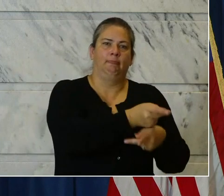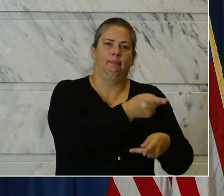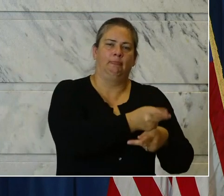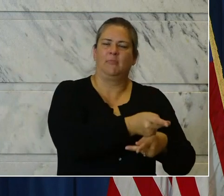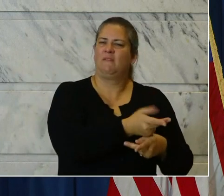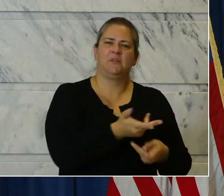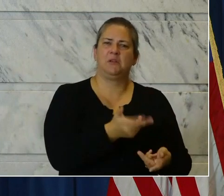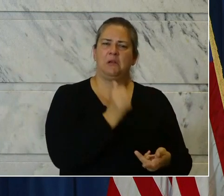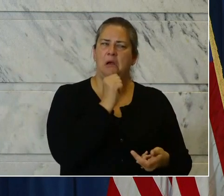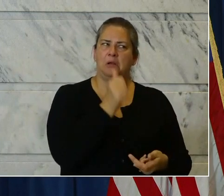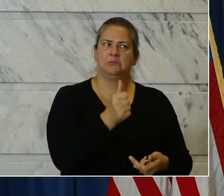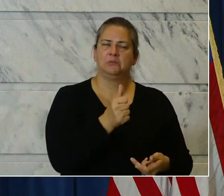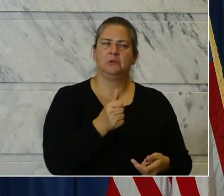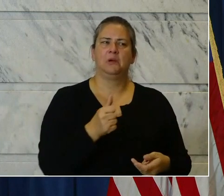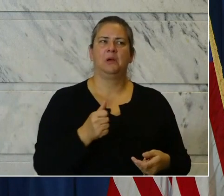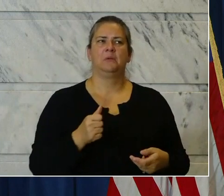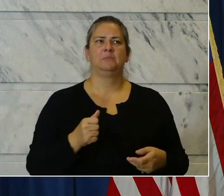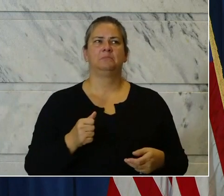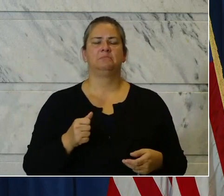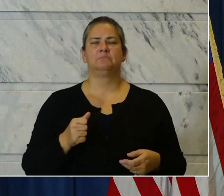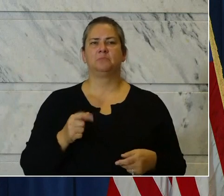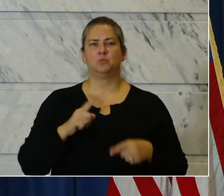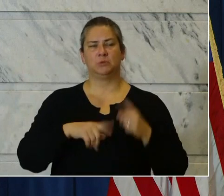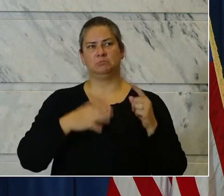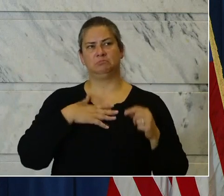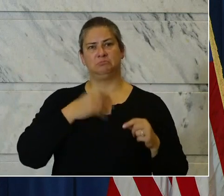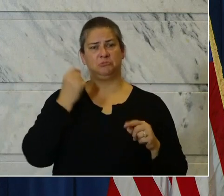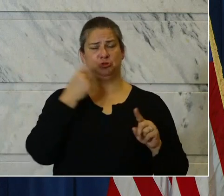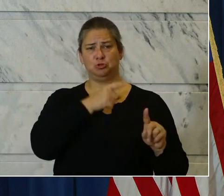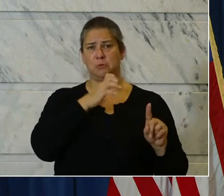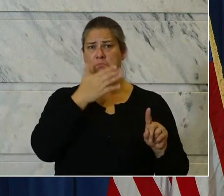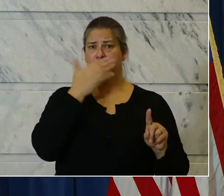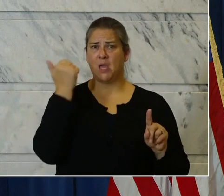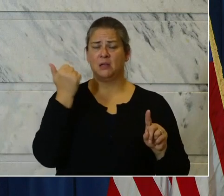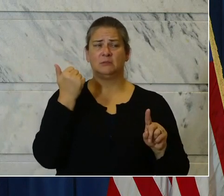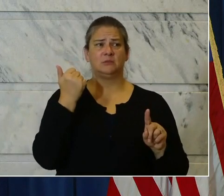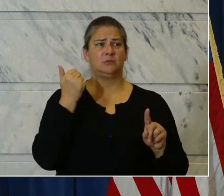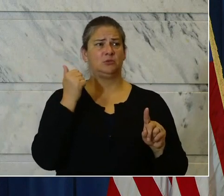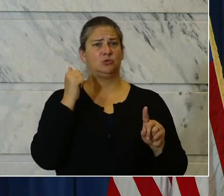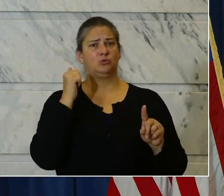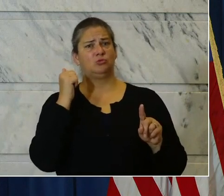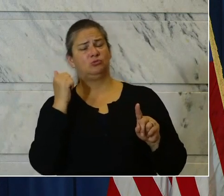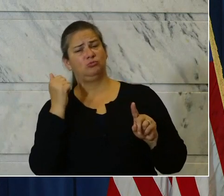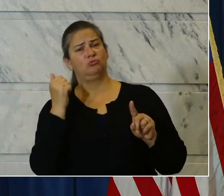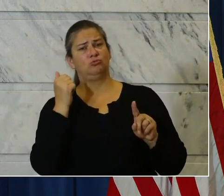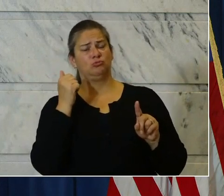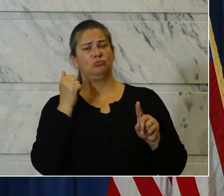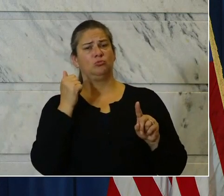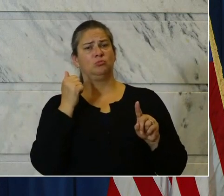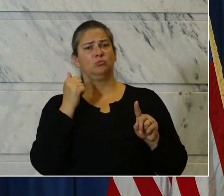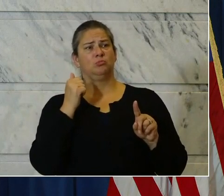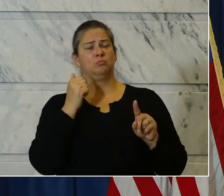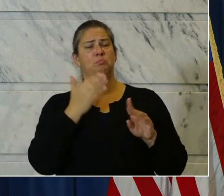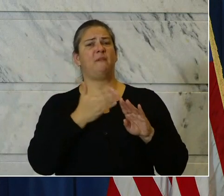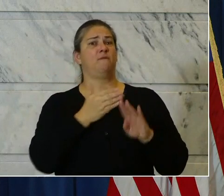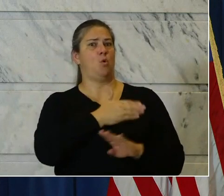TYPE OF CARE SETTING. AND CAR KNOWLEDGE WAS WAS WAS. DOING